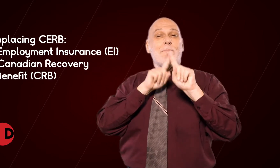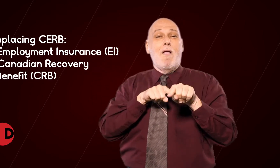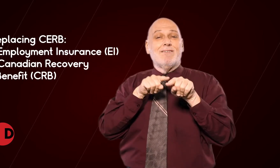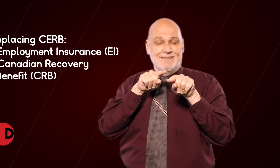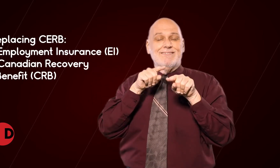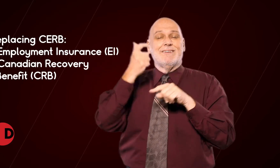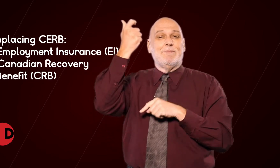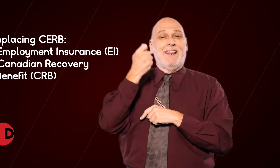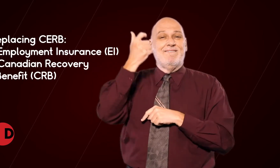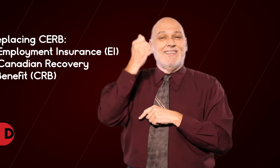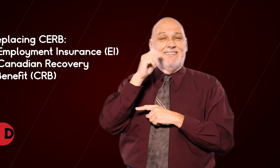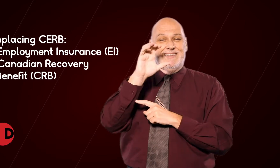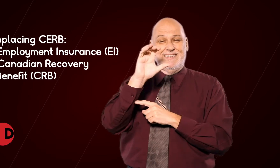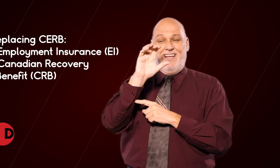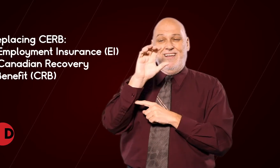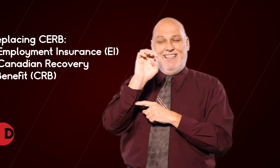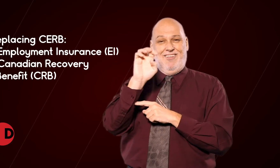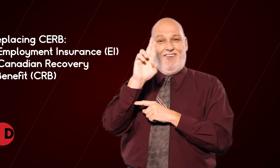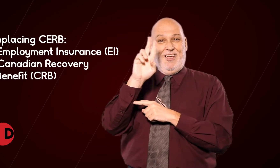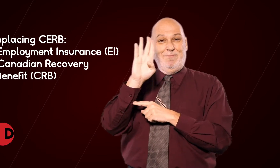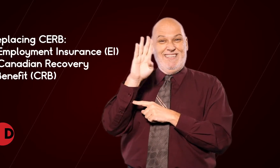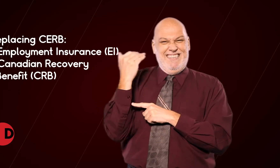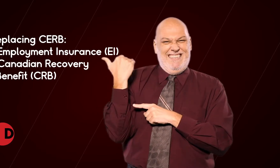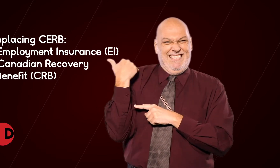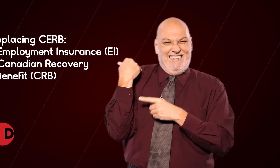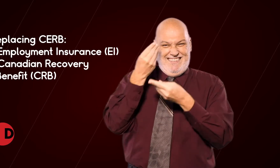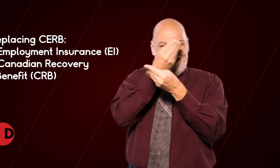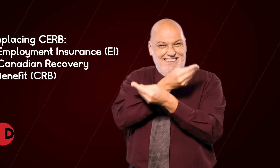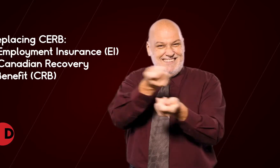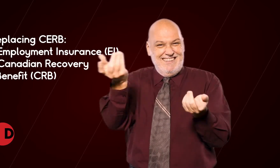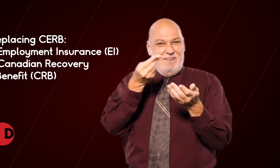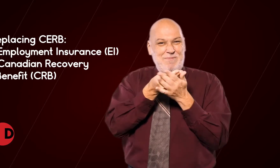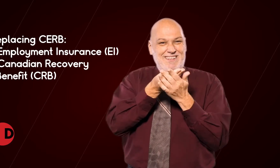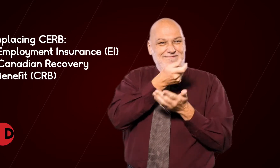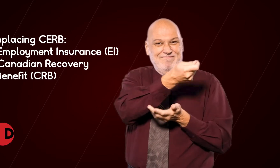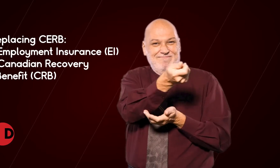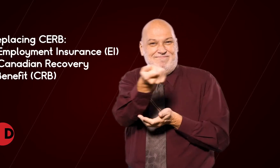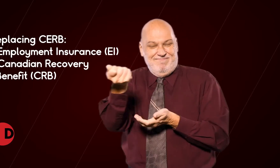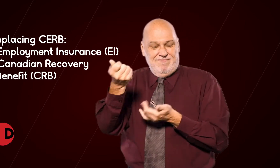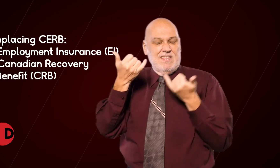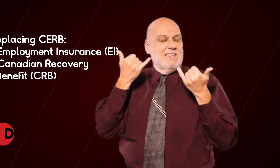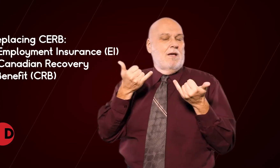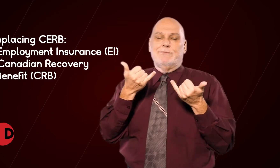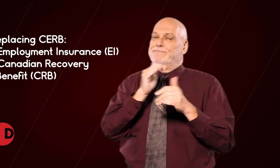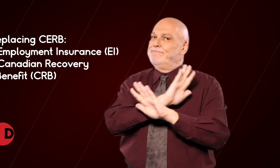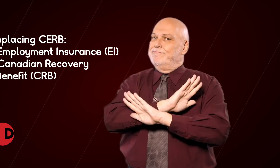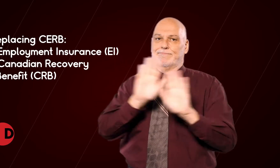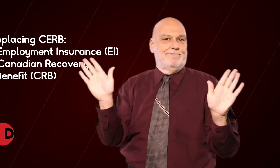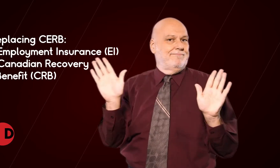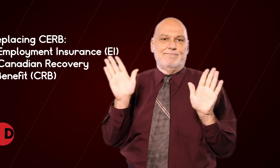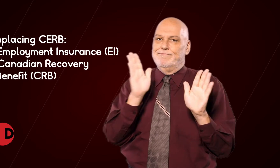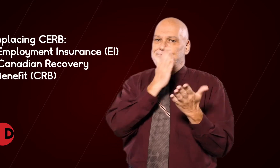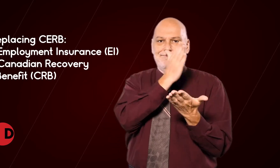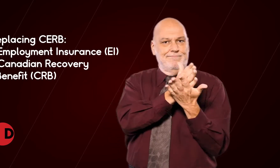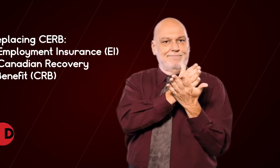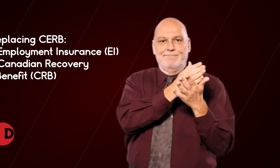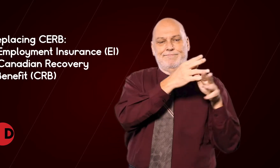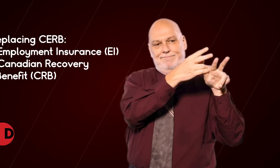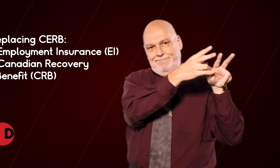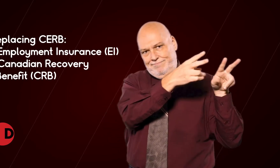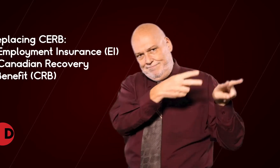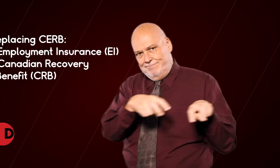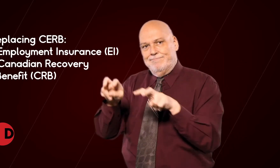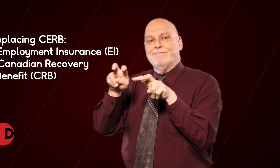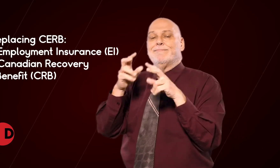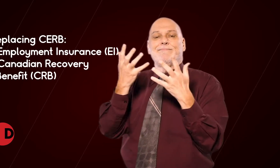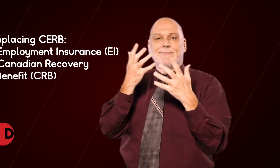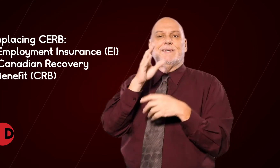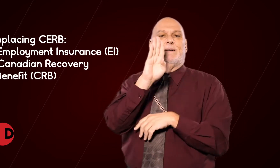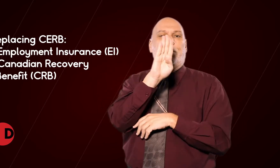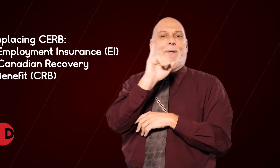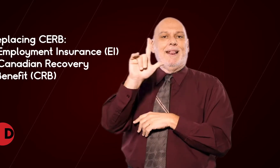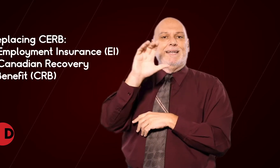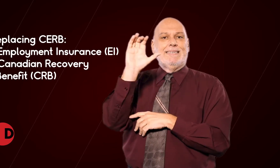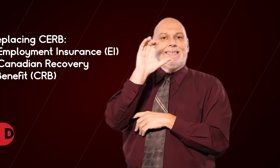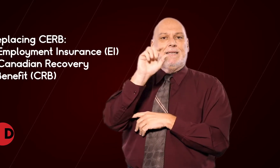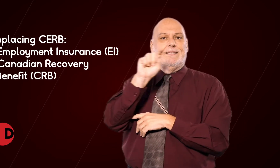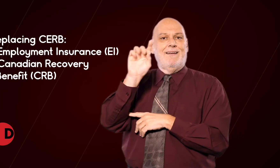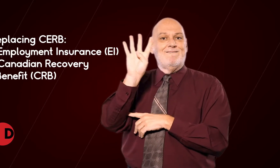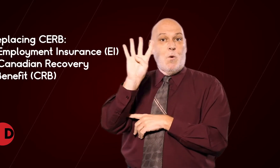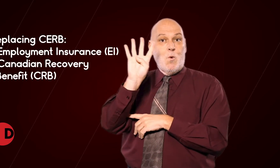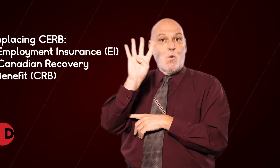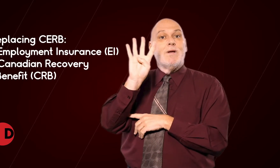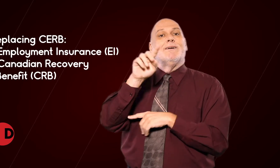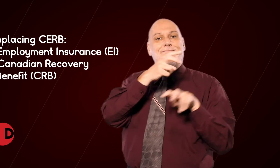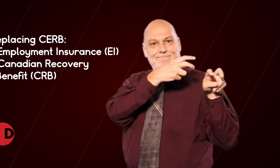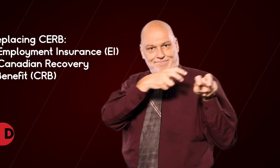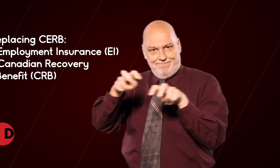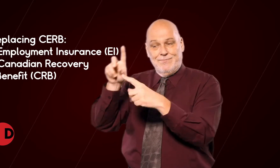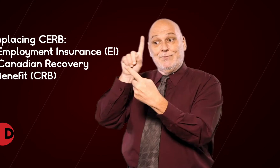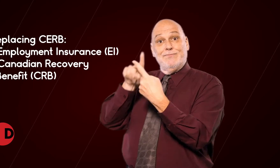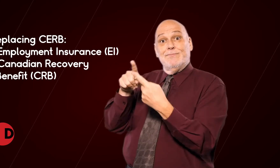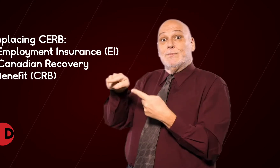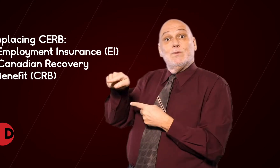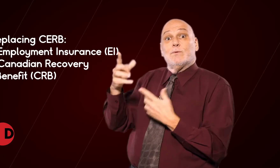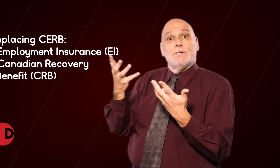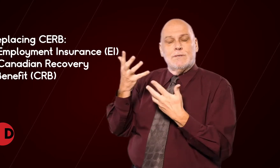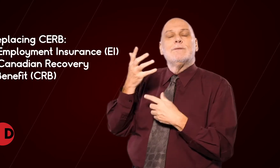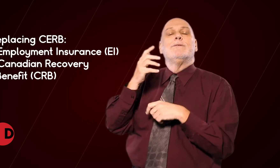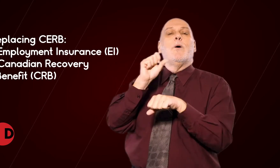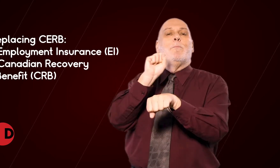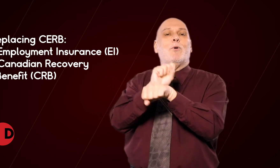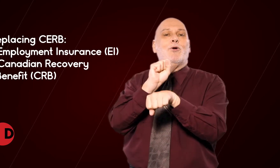the Canadian Emergency Response Benefit (CERB) is no longer available